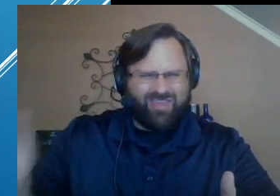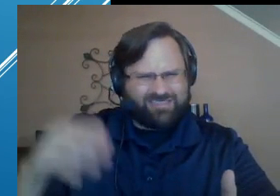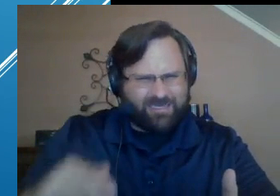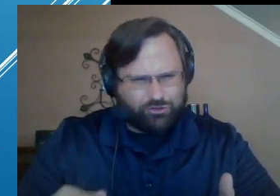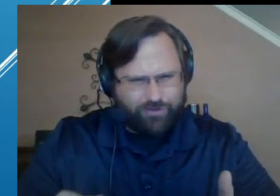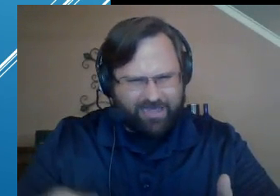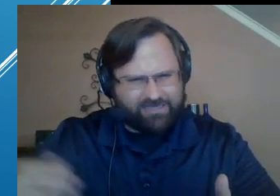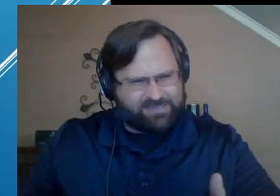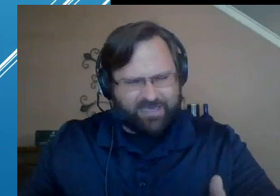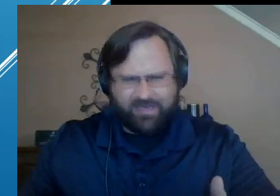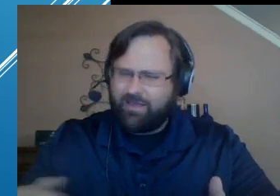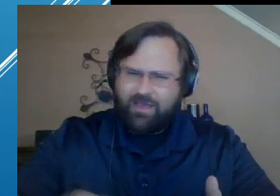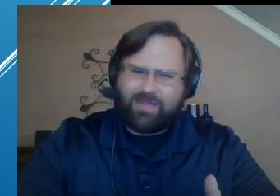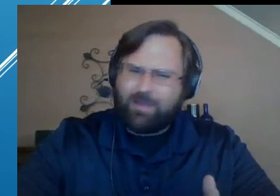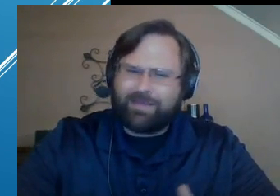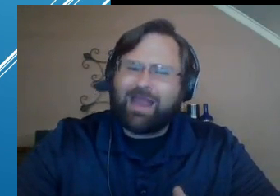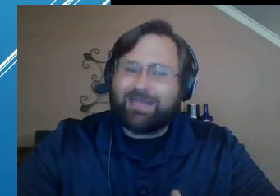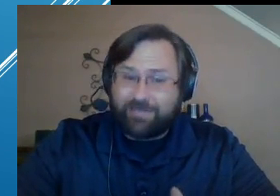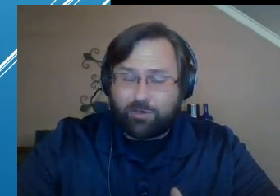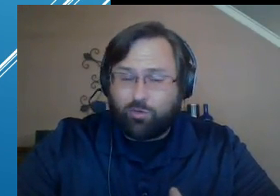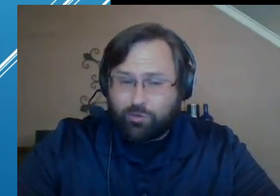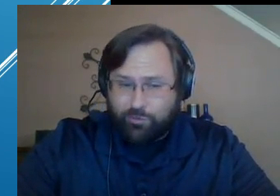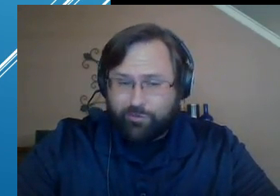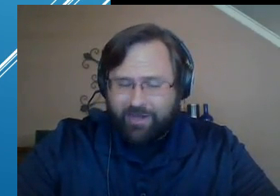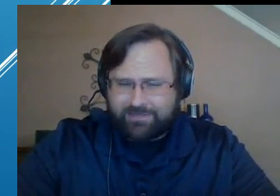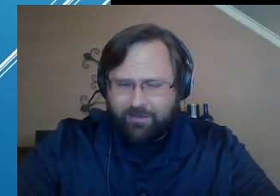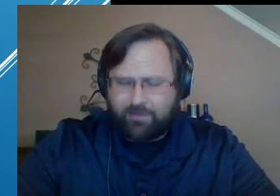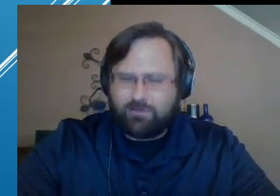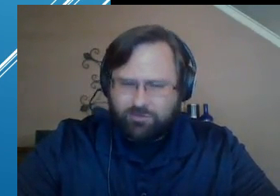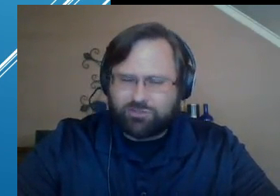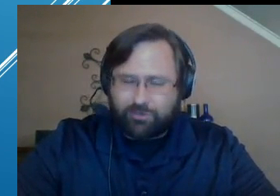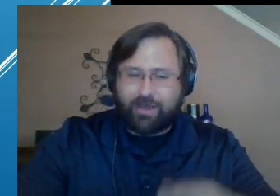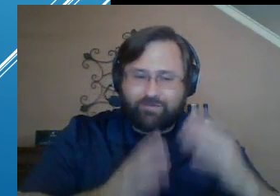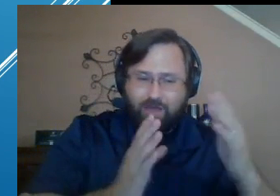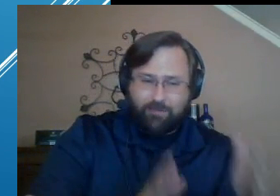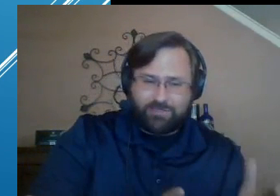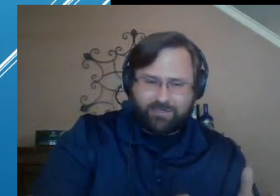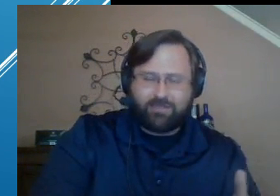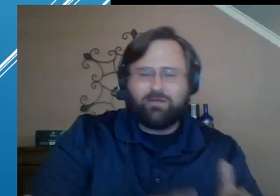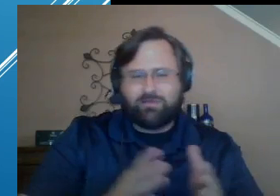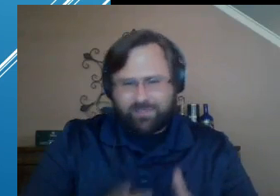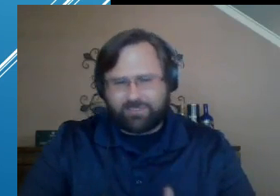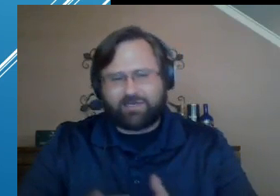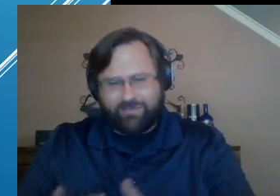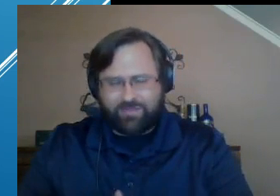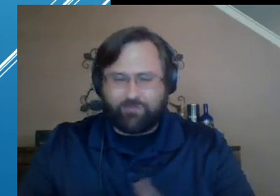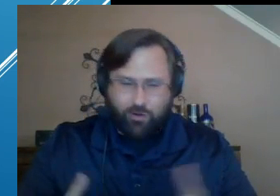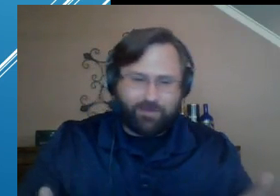then they sign tree and see and that would be in atypical word order in ASL usually you're going to have the object subject and then the verb